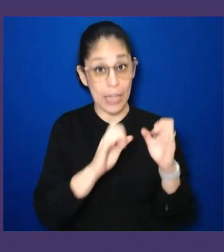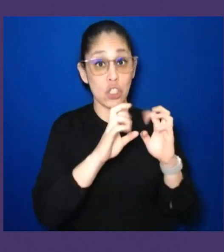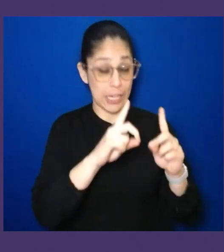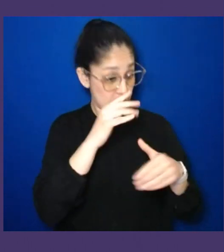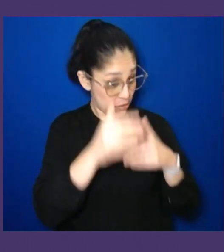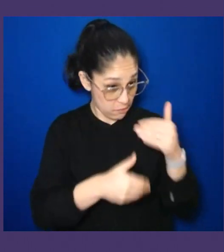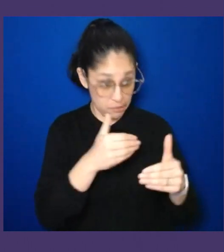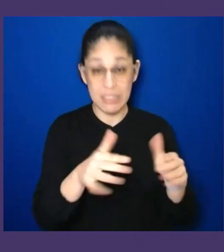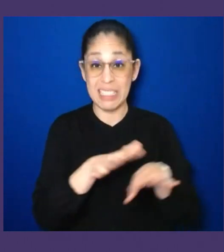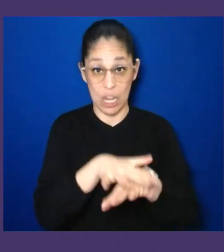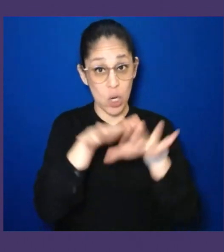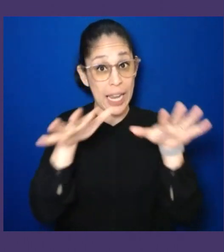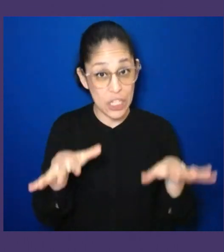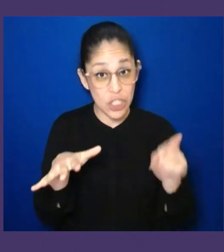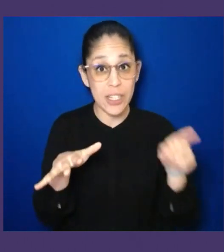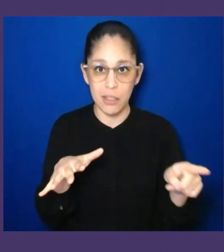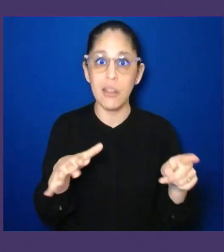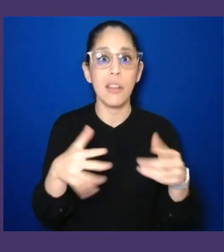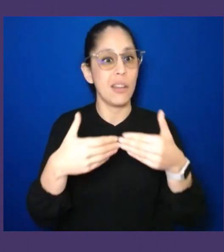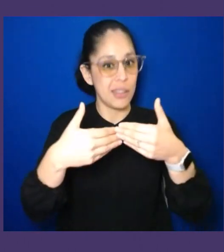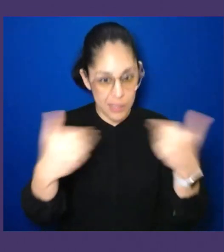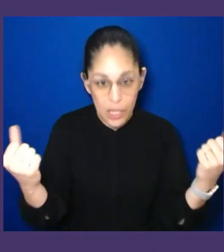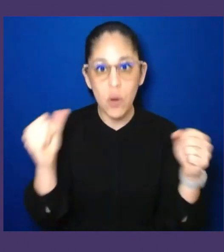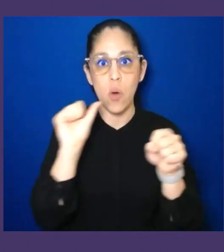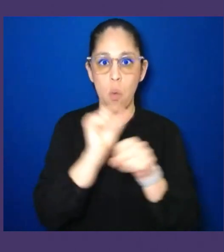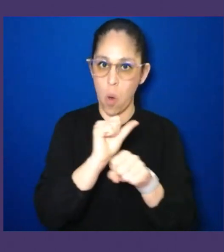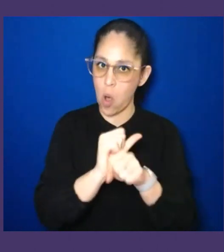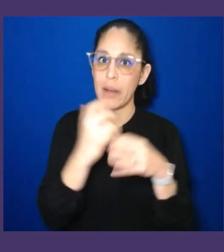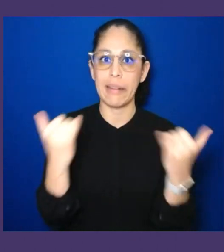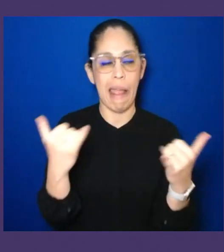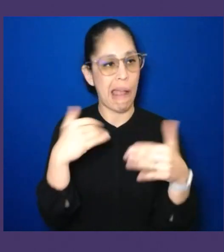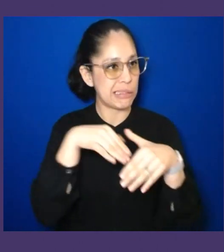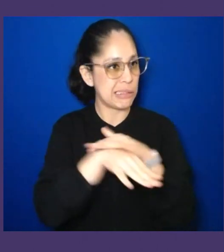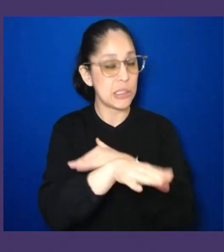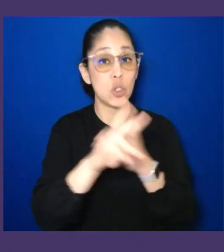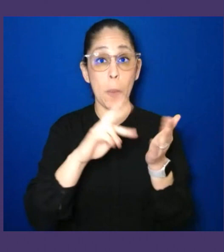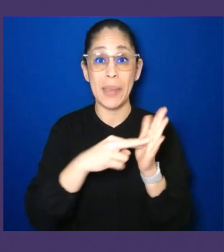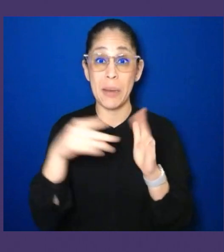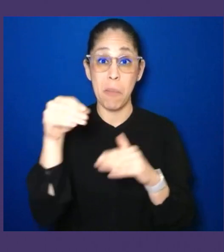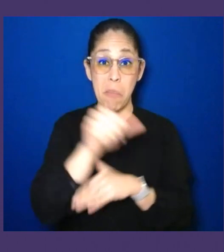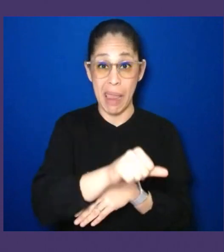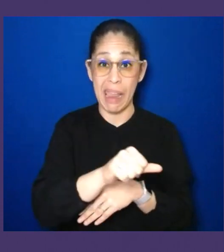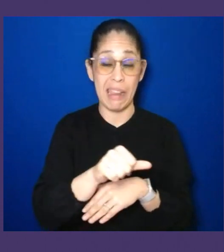work, where they are paid, on average, couple of bucks an hour.